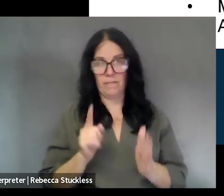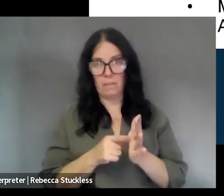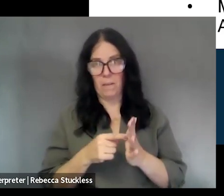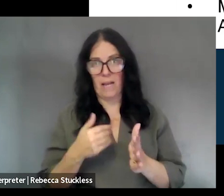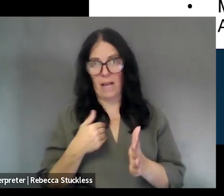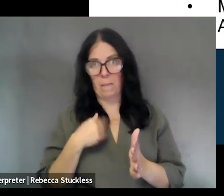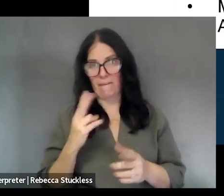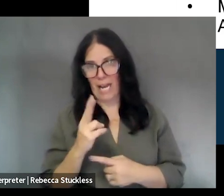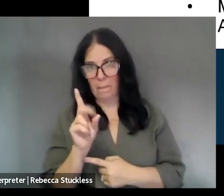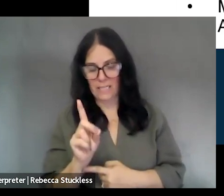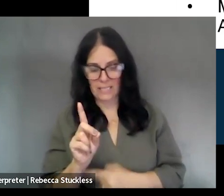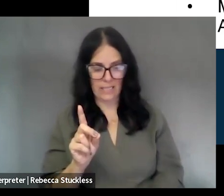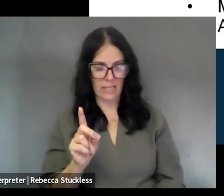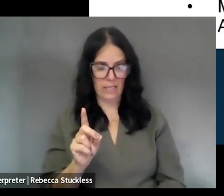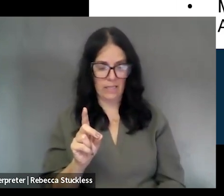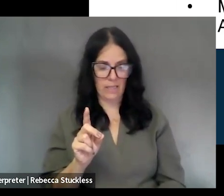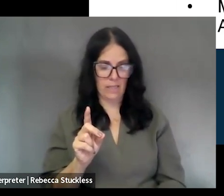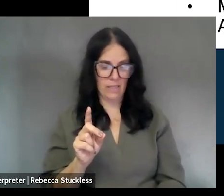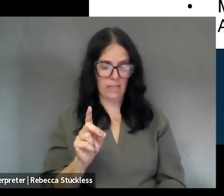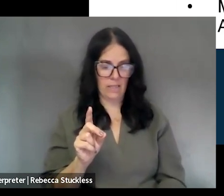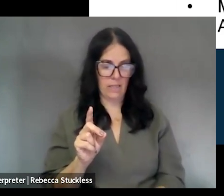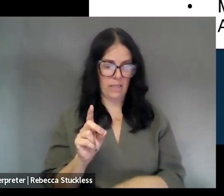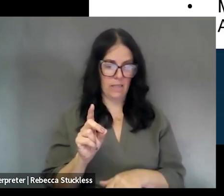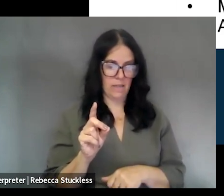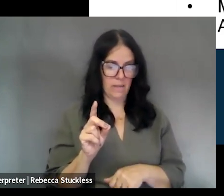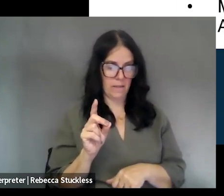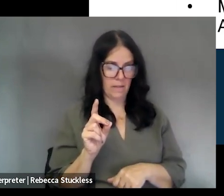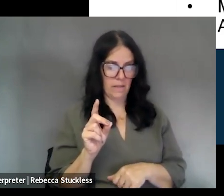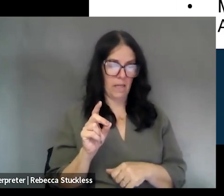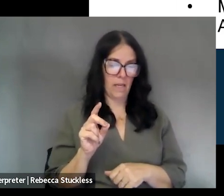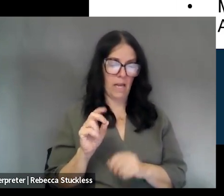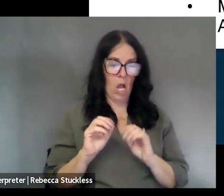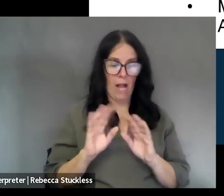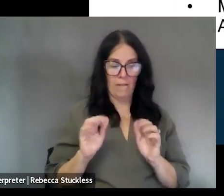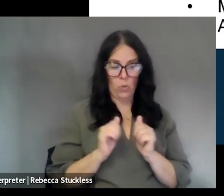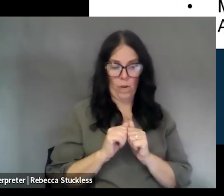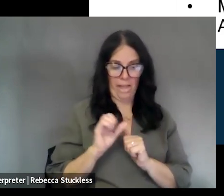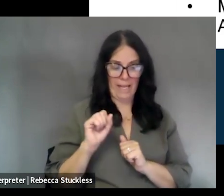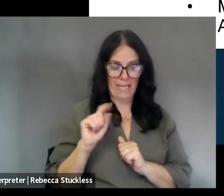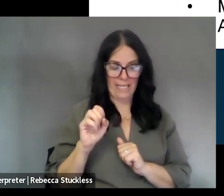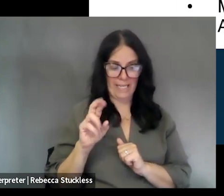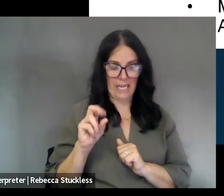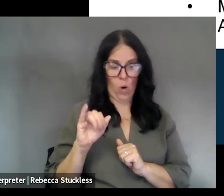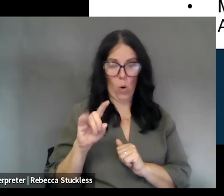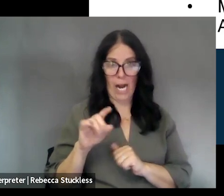D basis, and then obviously with steroid cream, which, you know, you can only use intermittently